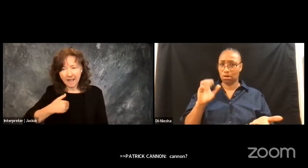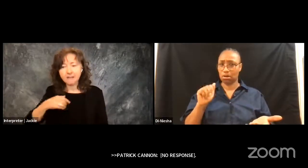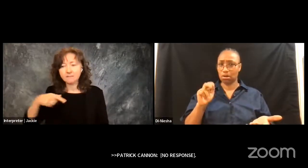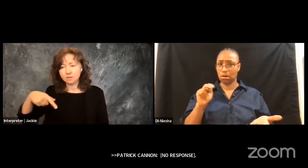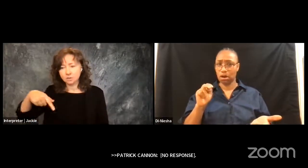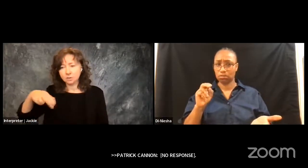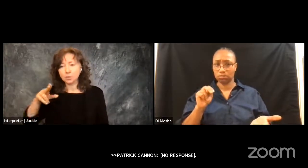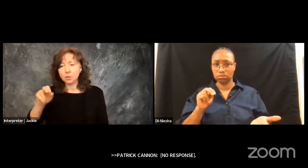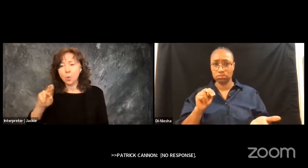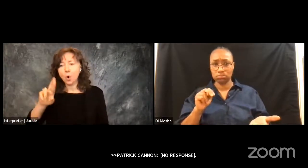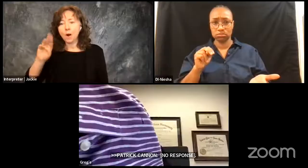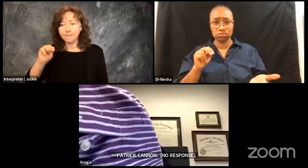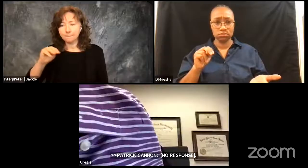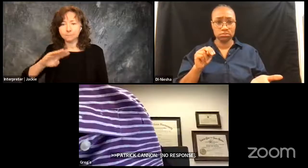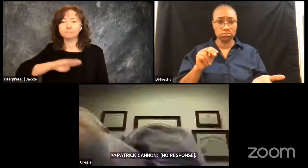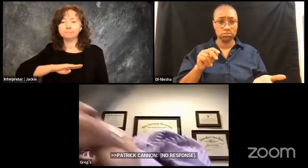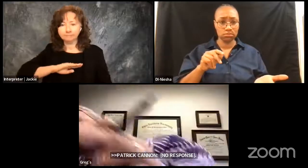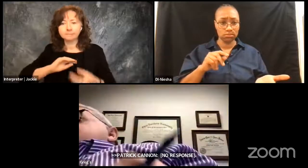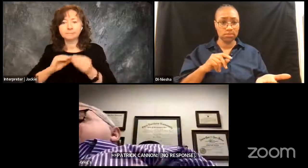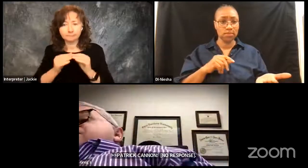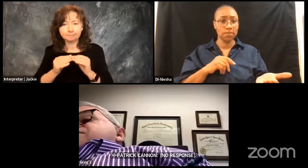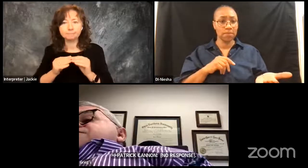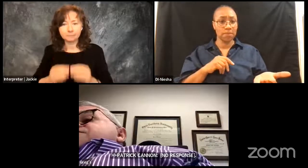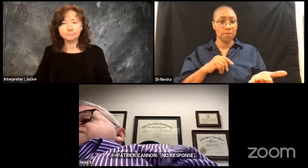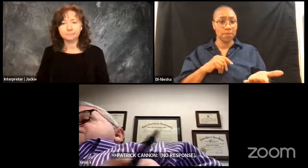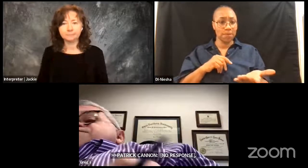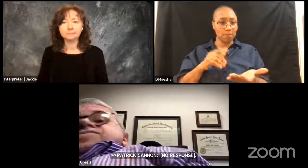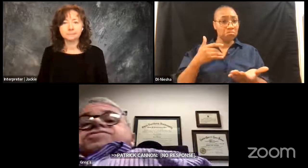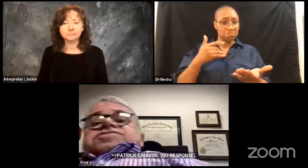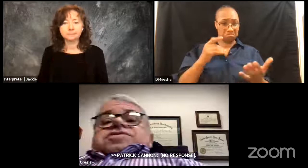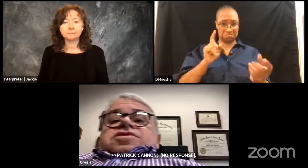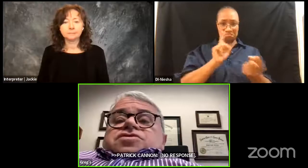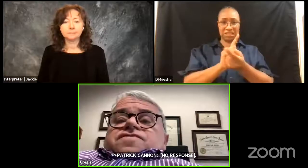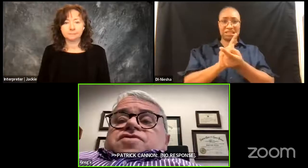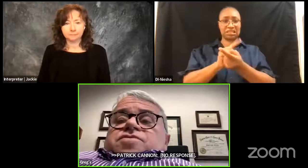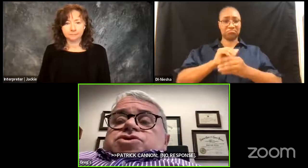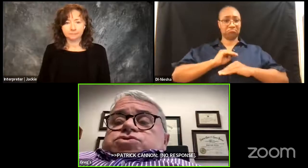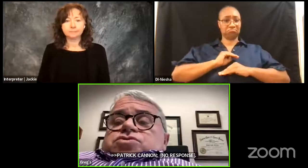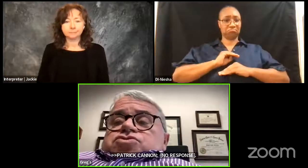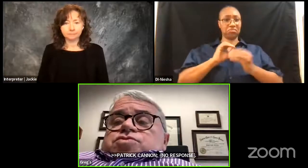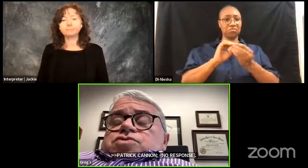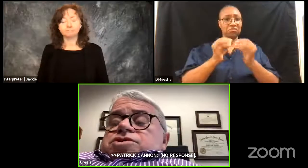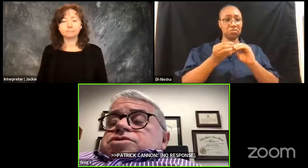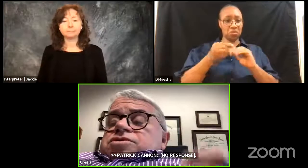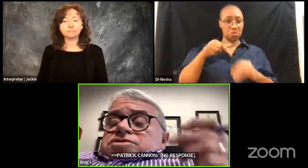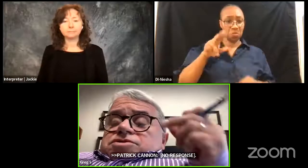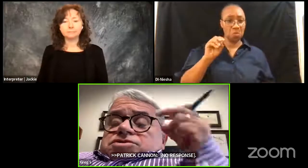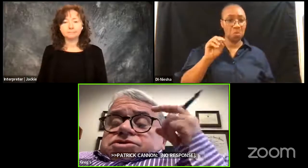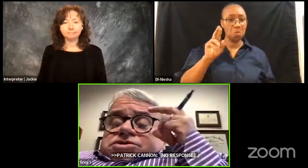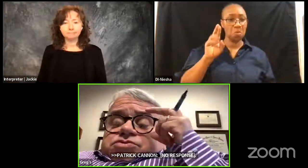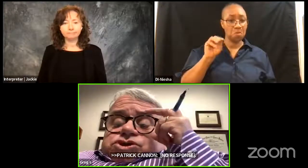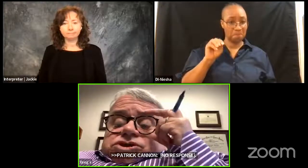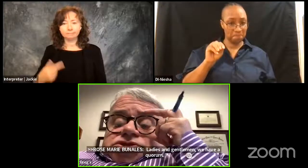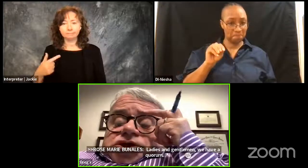Thank you very much, Rose Marie. And I appreciate that.